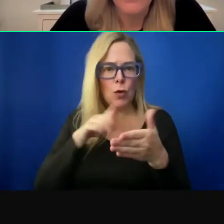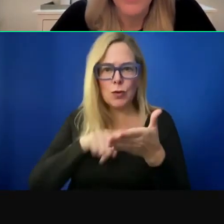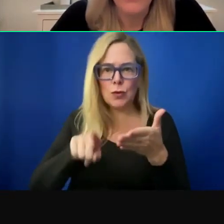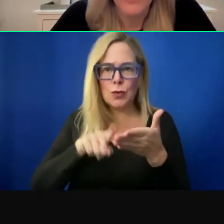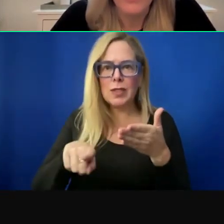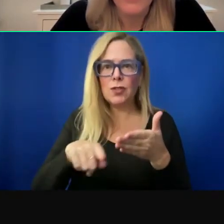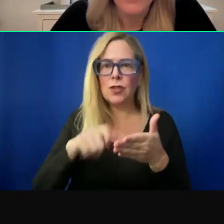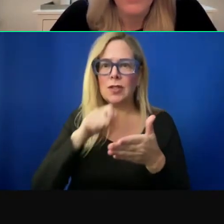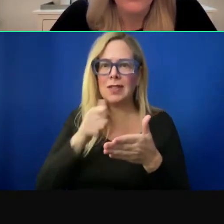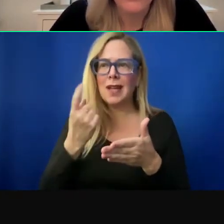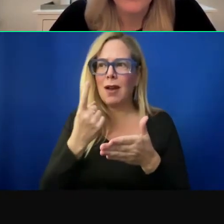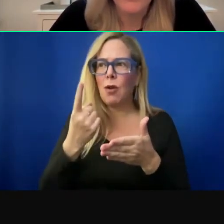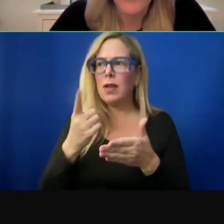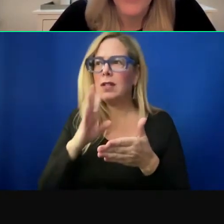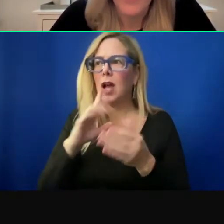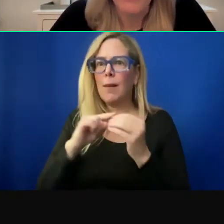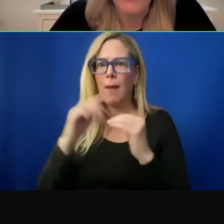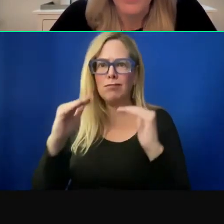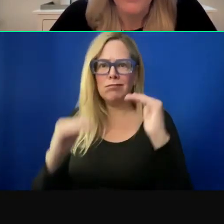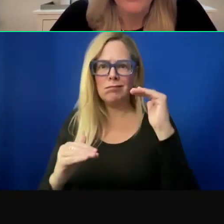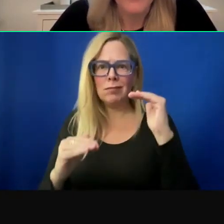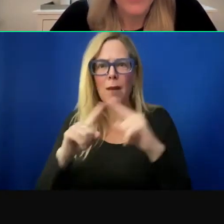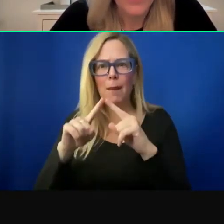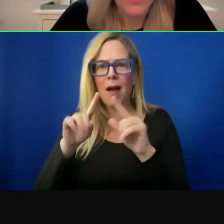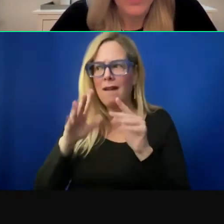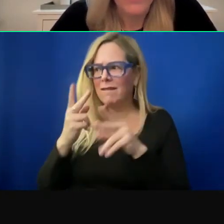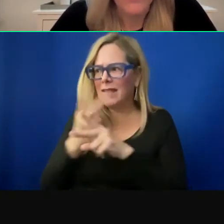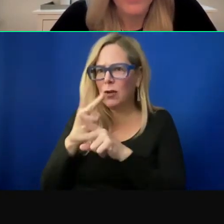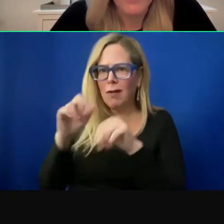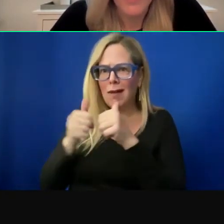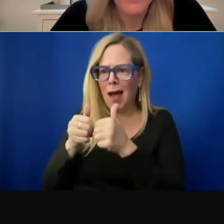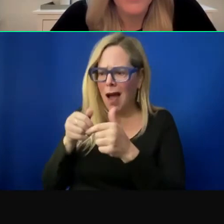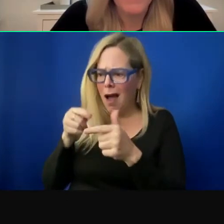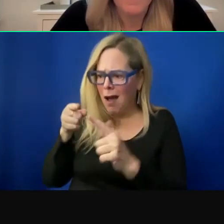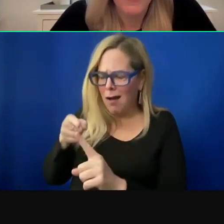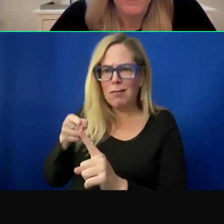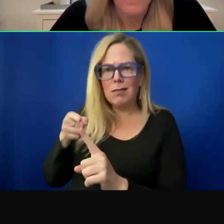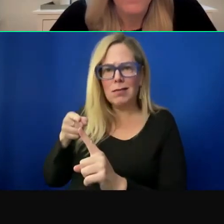those inequities to try and prevent them from even starting in the first place.